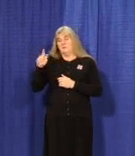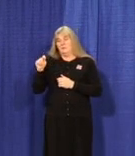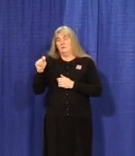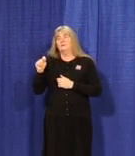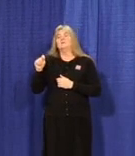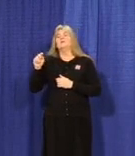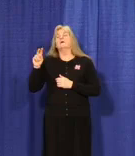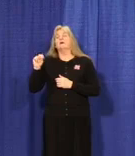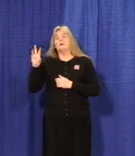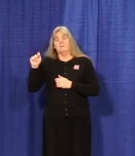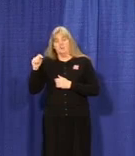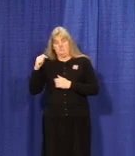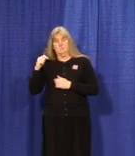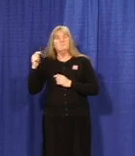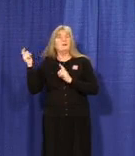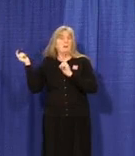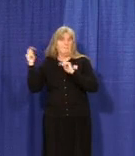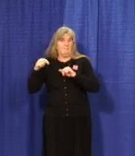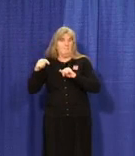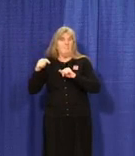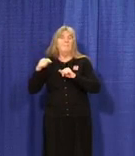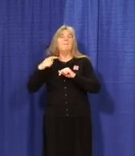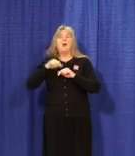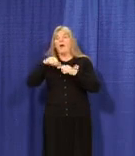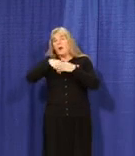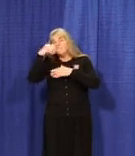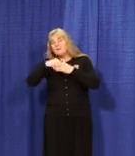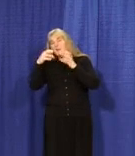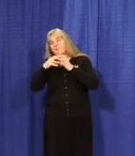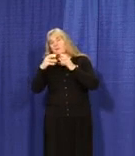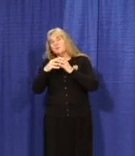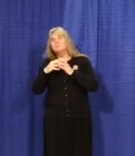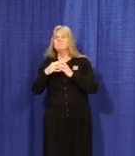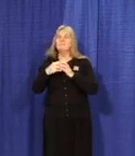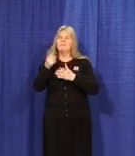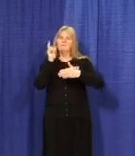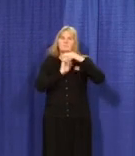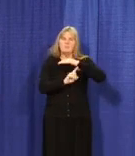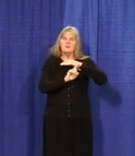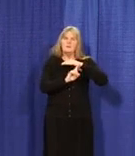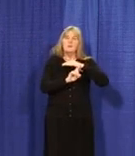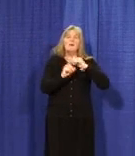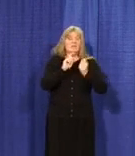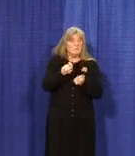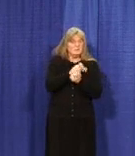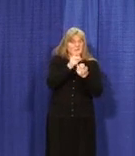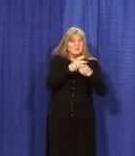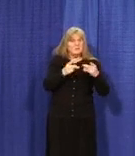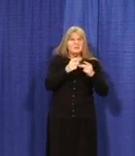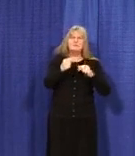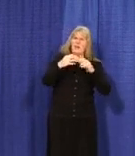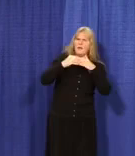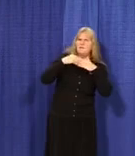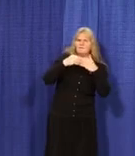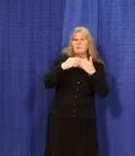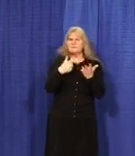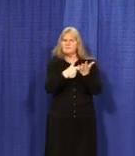where that can happen. Earlier this year we worked with outfitters on these kinds of plans to ensure that they could